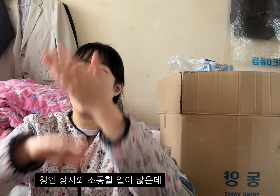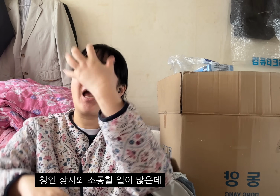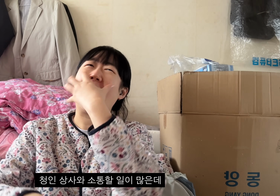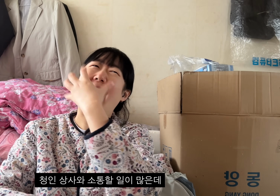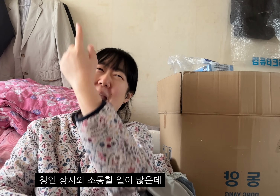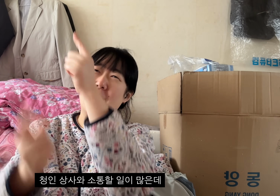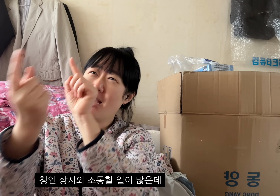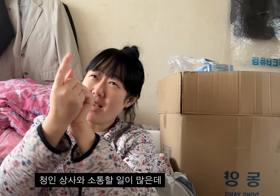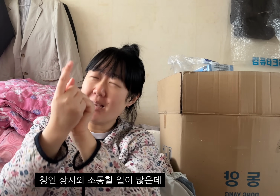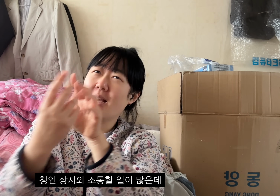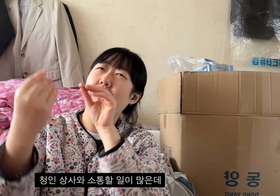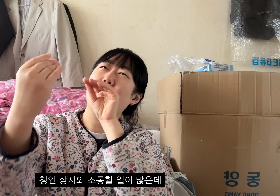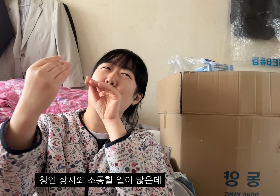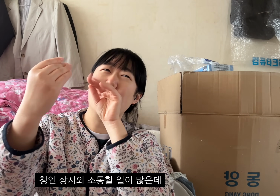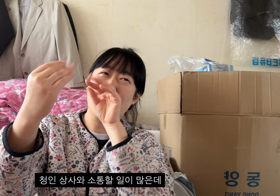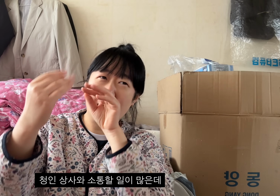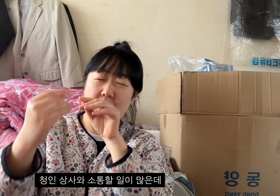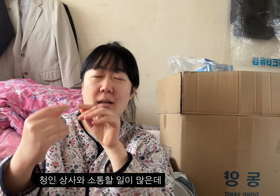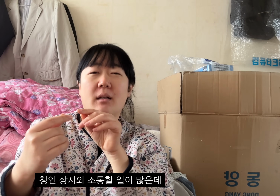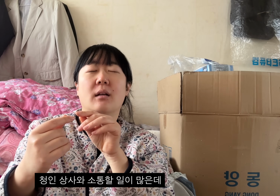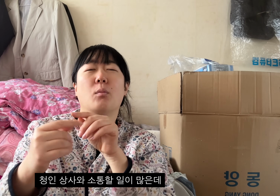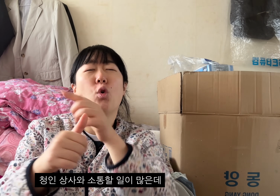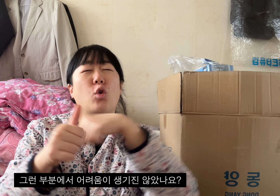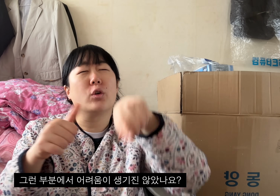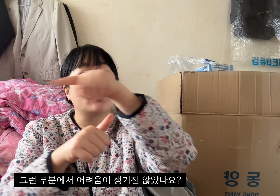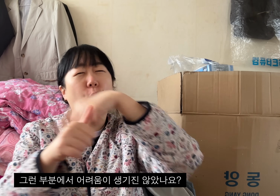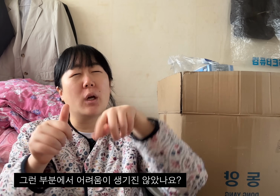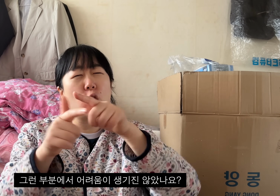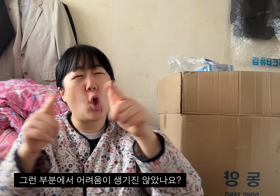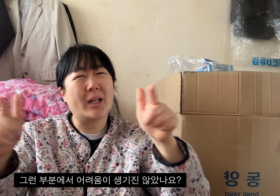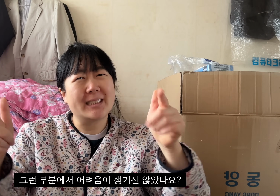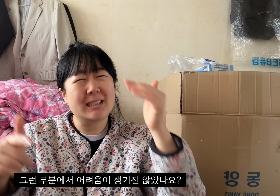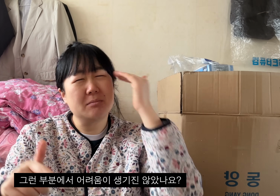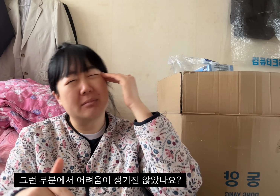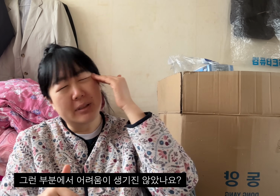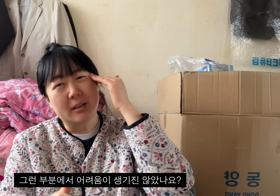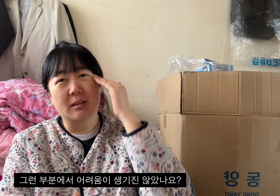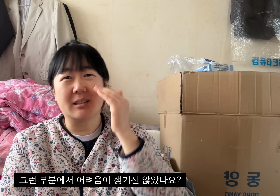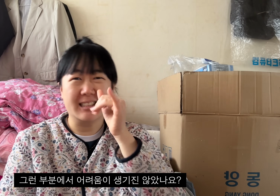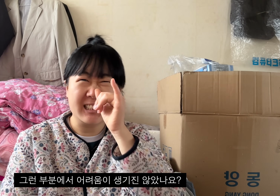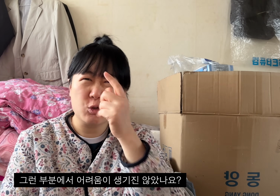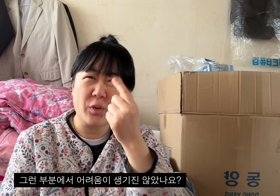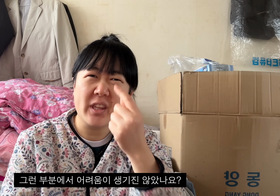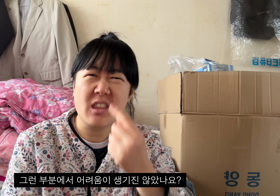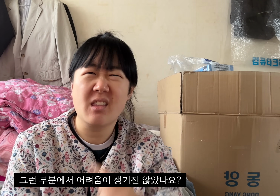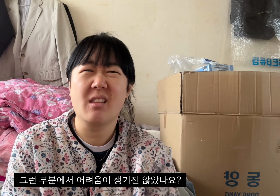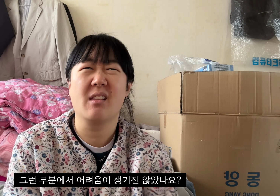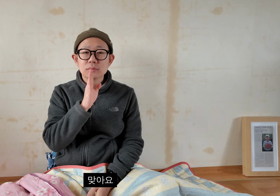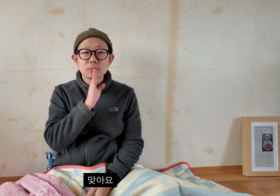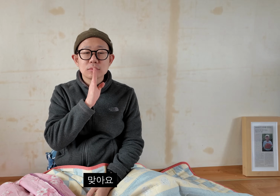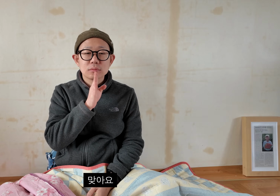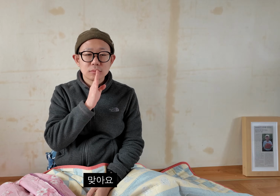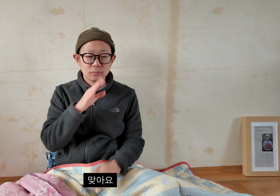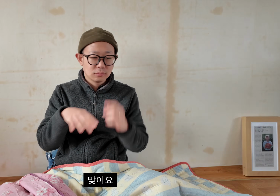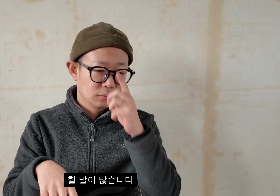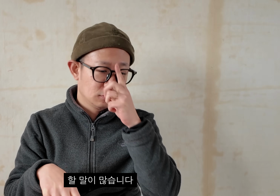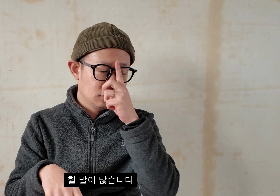talking with hearing bosses. That must’ve been tough, right? Yes.